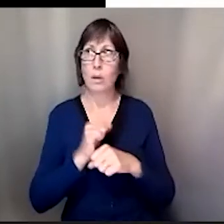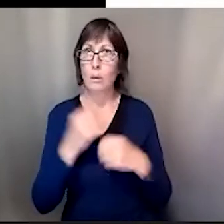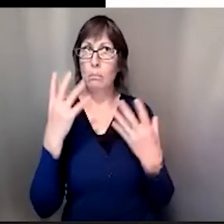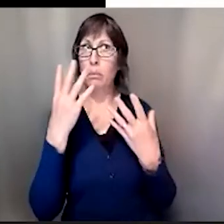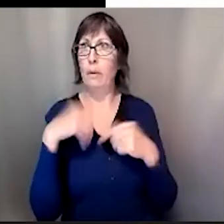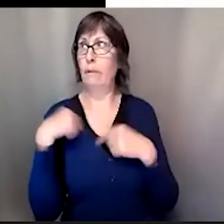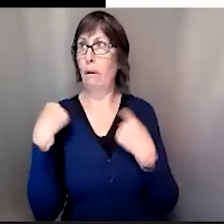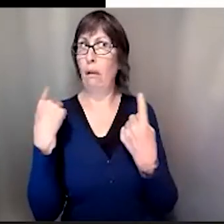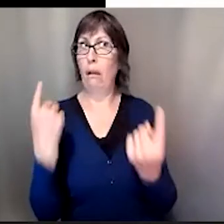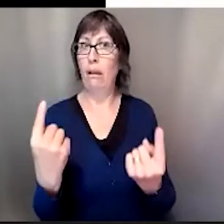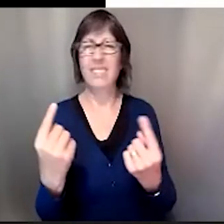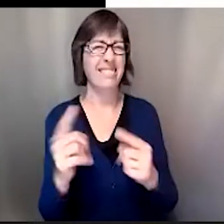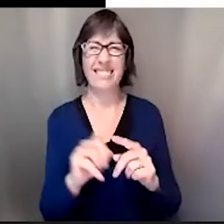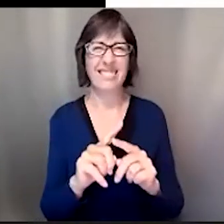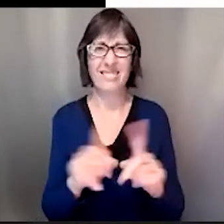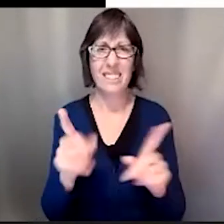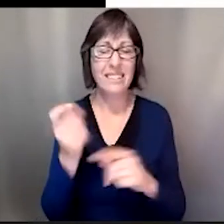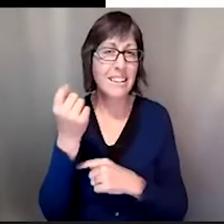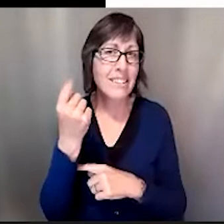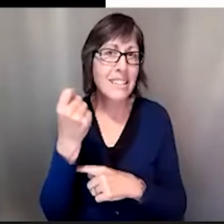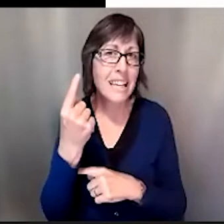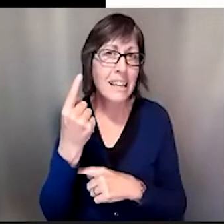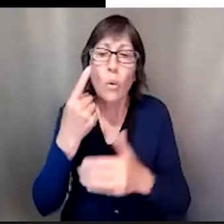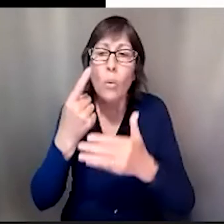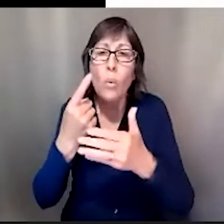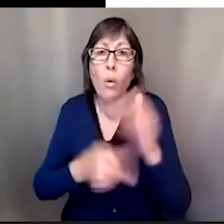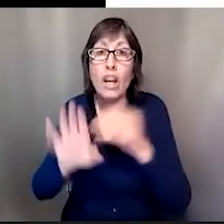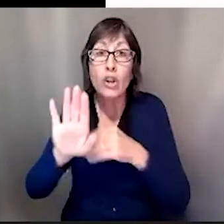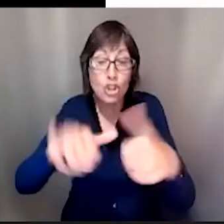having an appreciative sense of what challenges and barriers you might experience in your